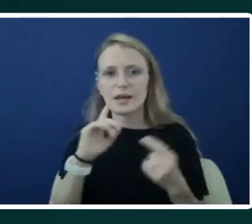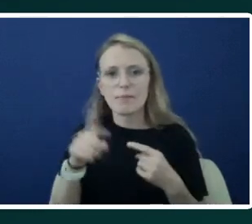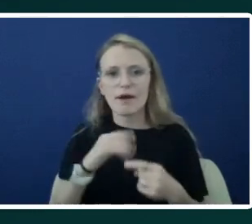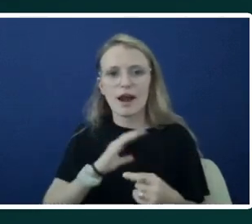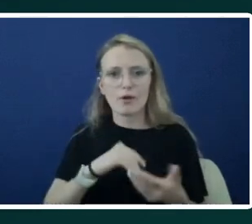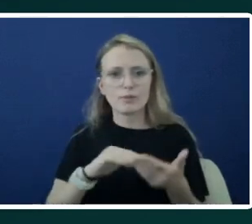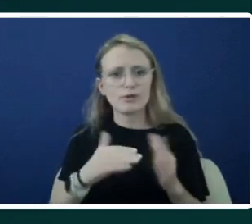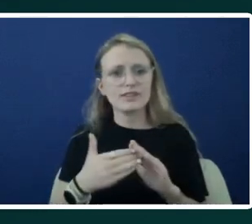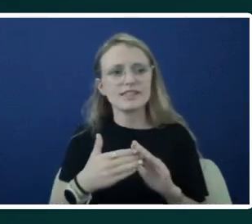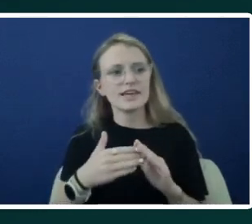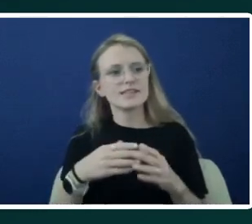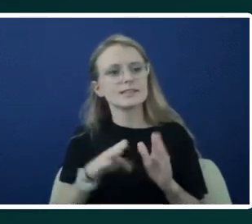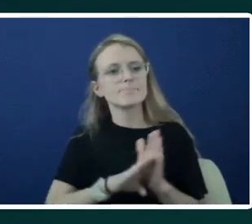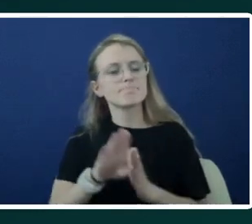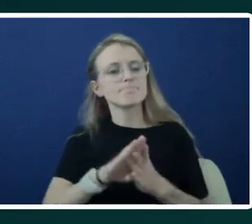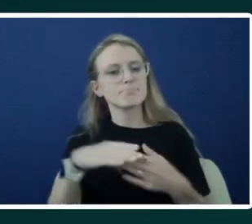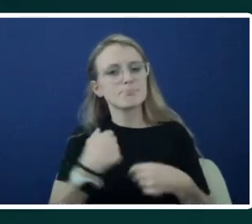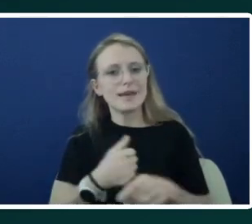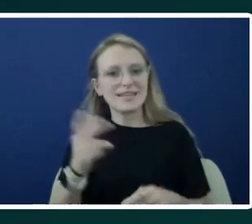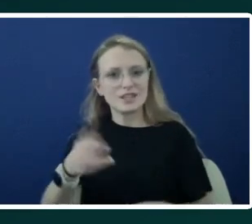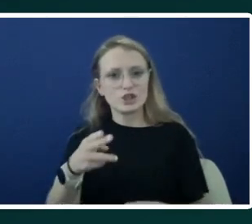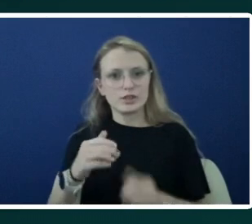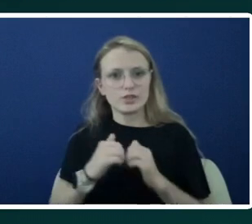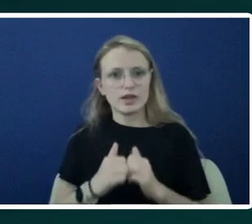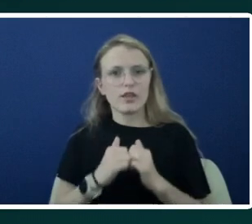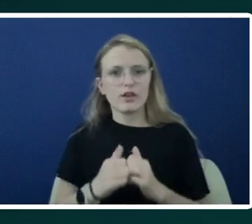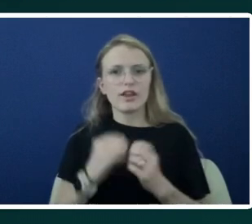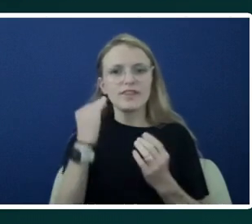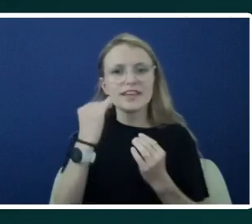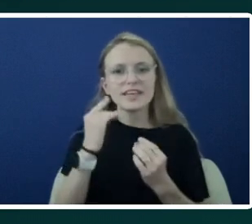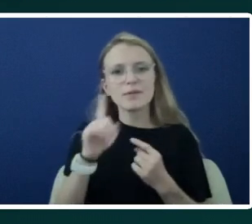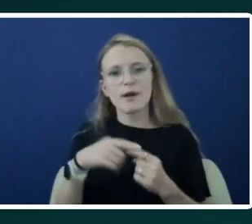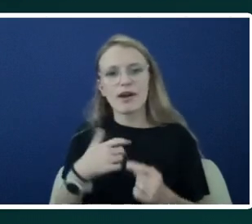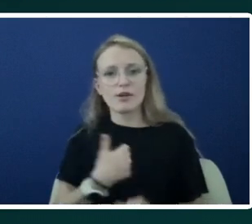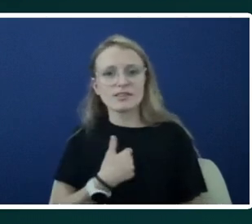thinking of ourselves and the people around us as participants in the making of history,